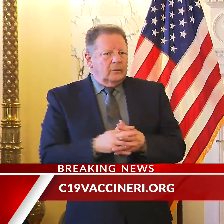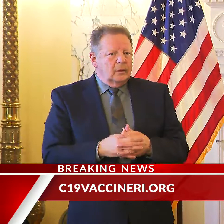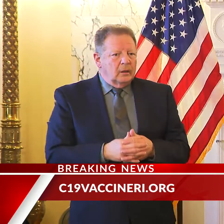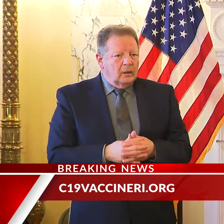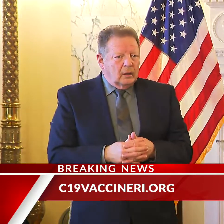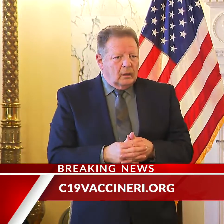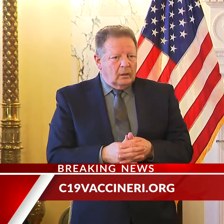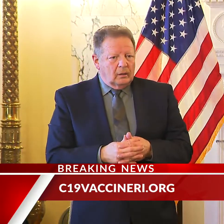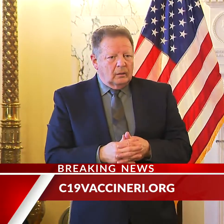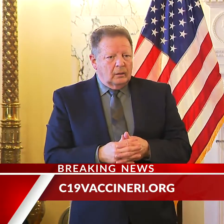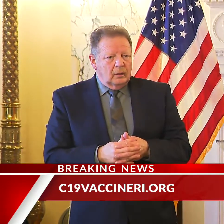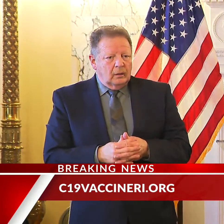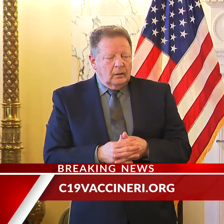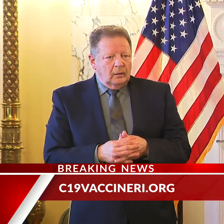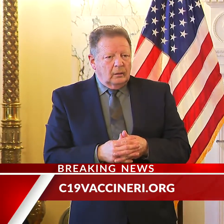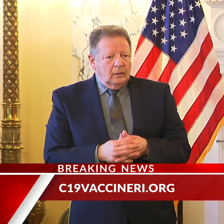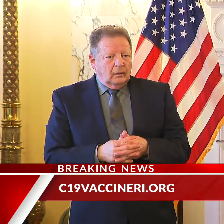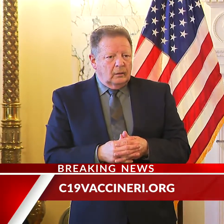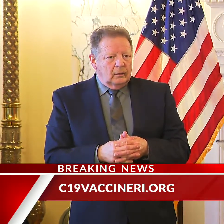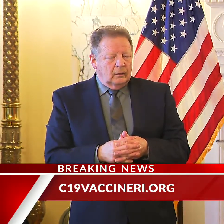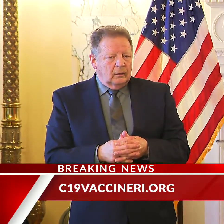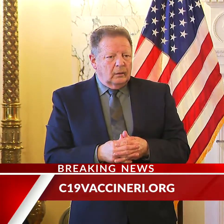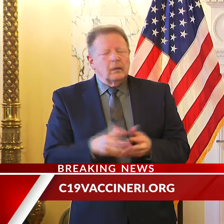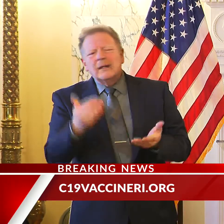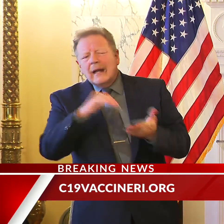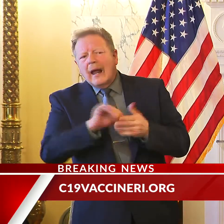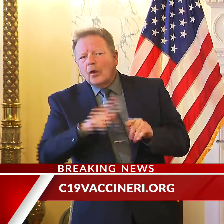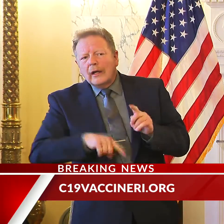THAT. WE'LL GET BACK TO YOU ON THAT.